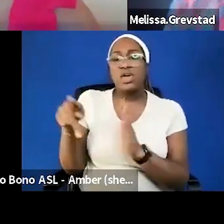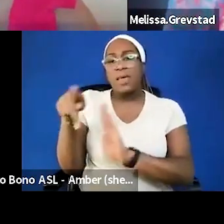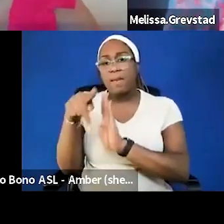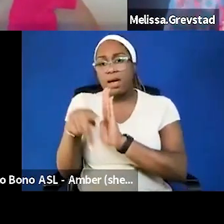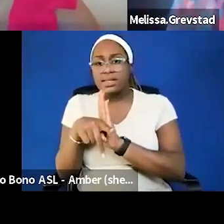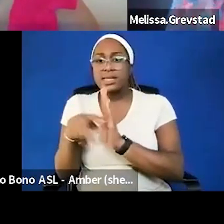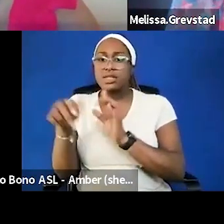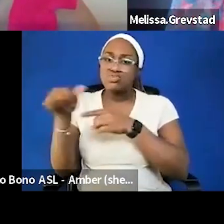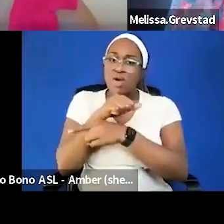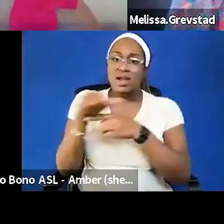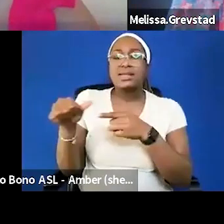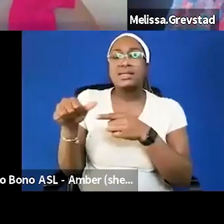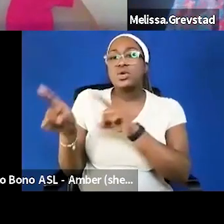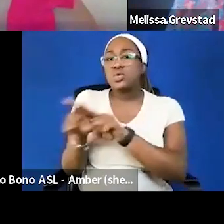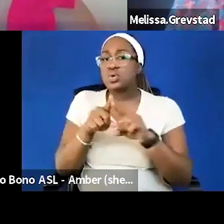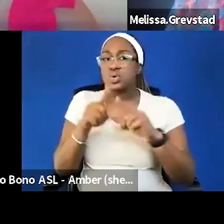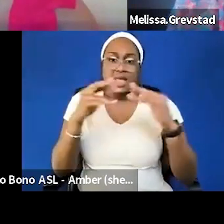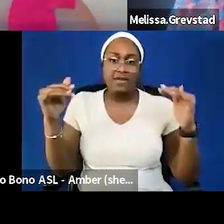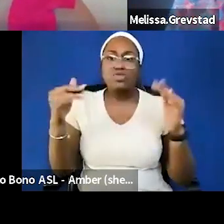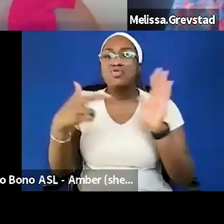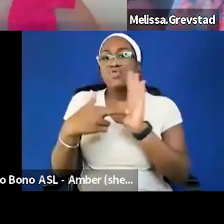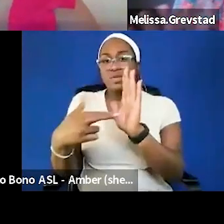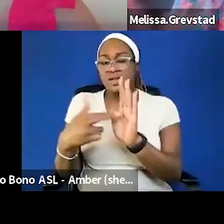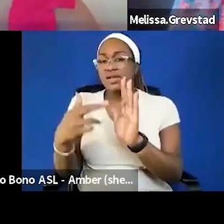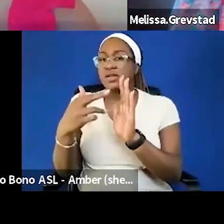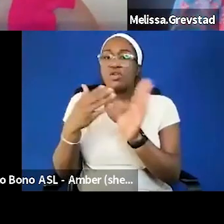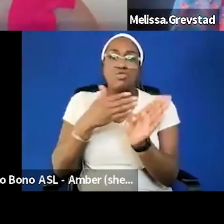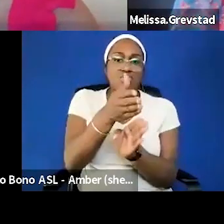diverse and inclusive representation across all areas of the business.